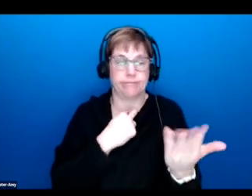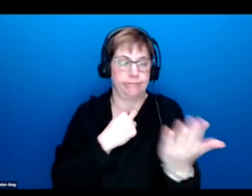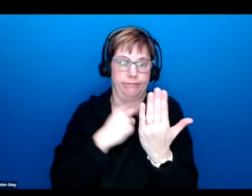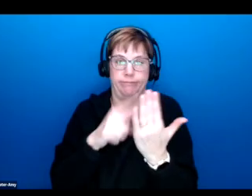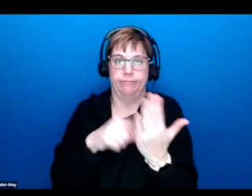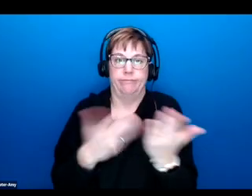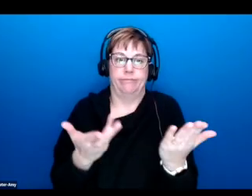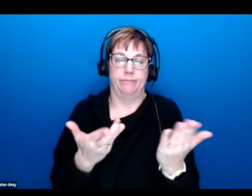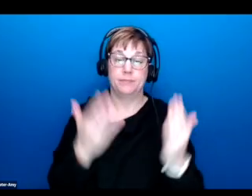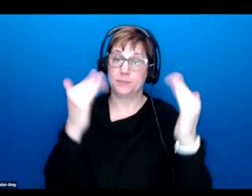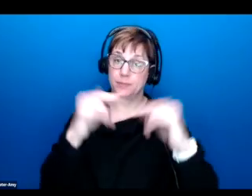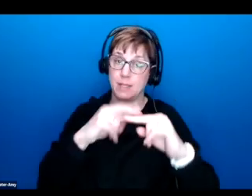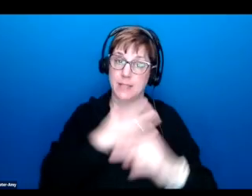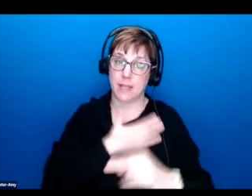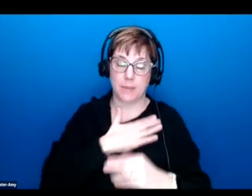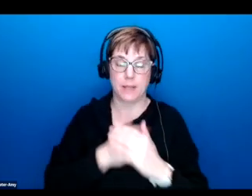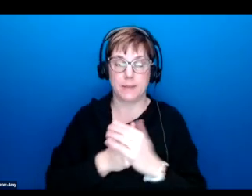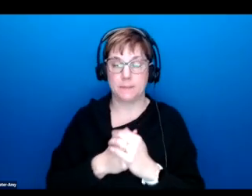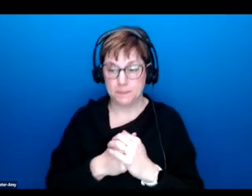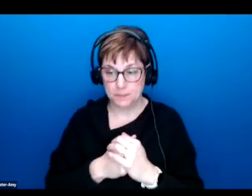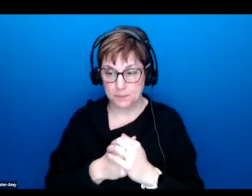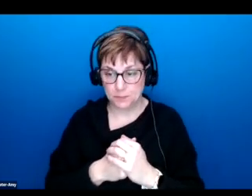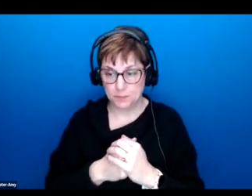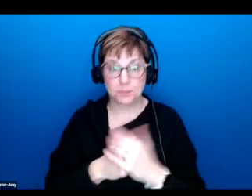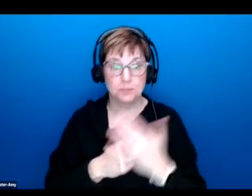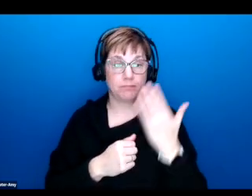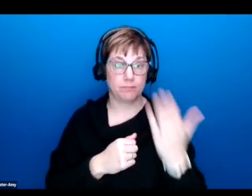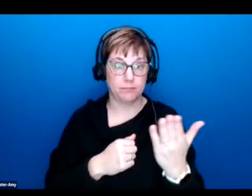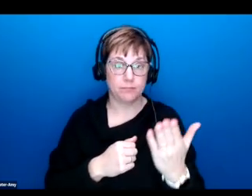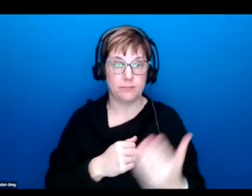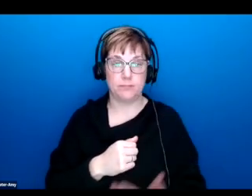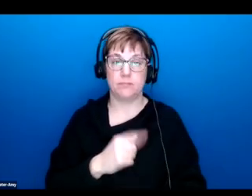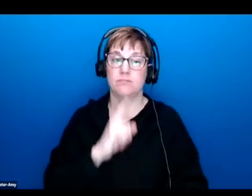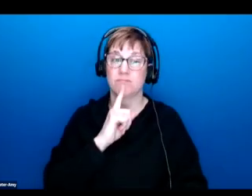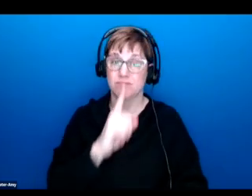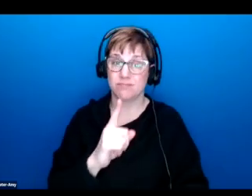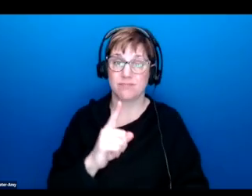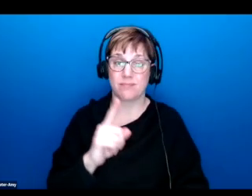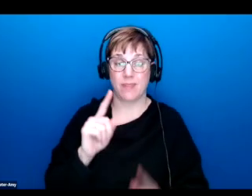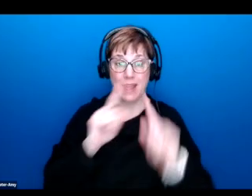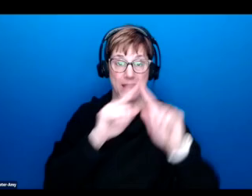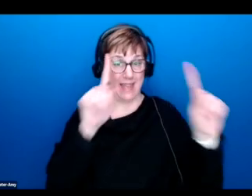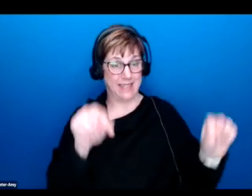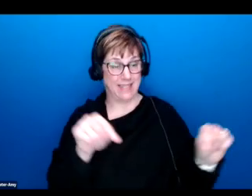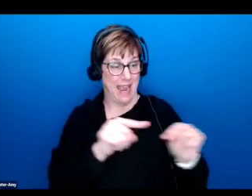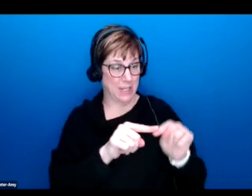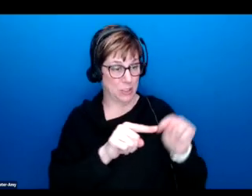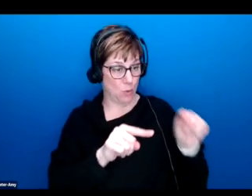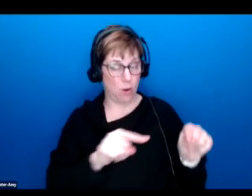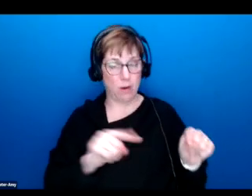This is where the void is really filled by this particular dashboard.